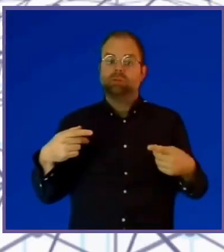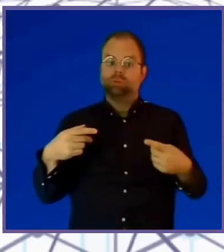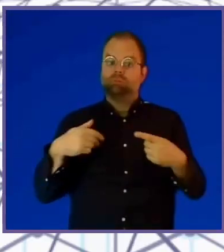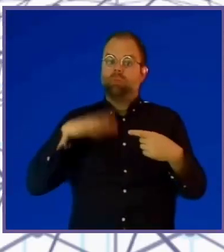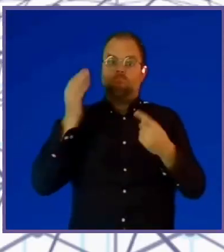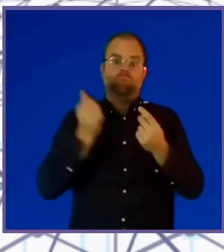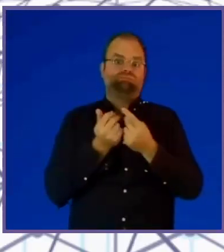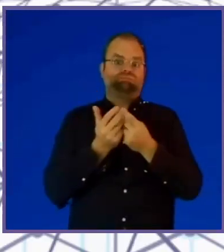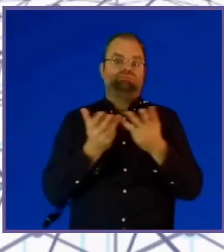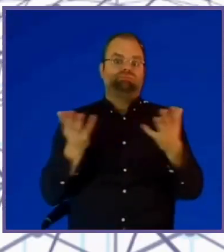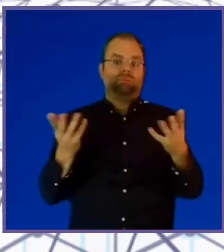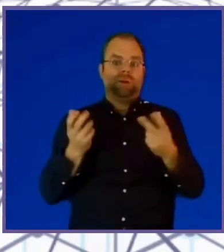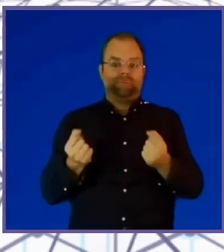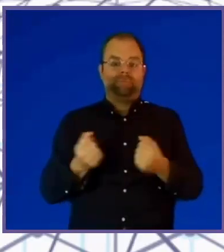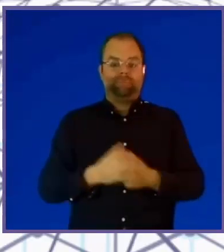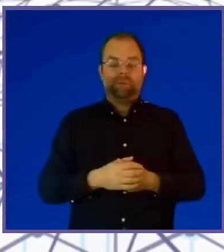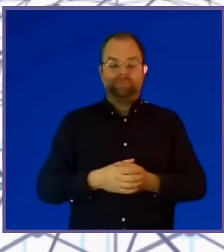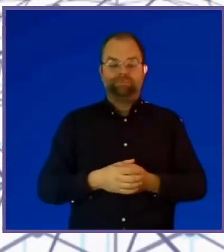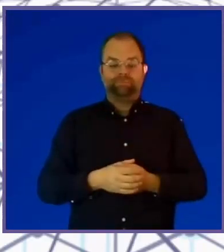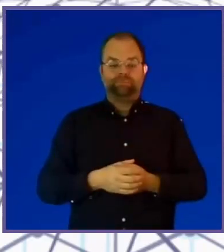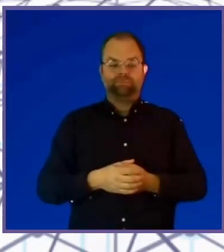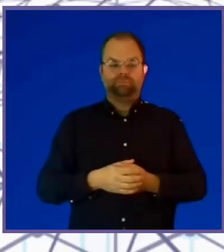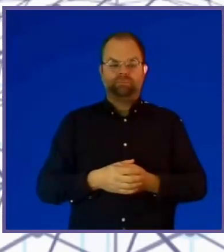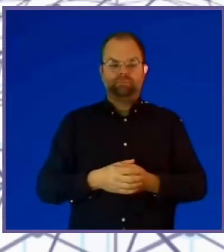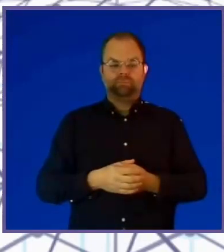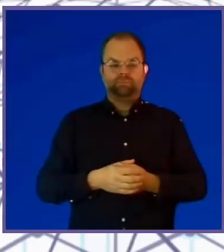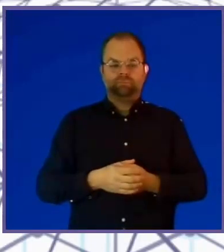and time limitations.